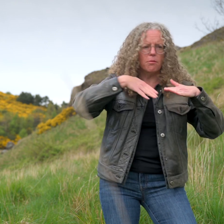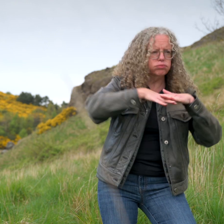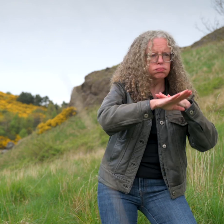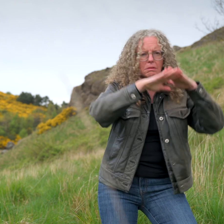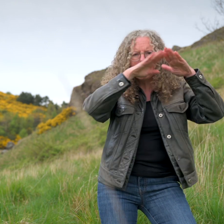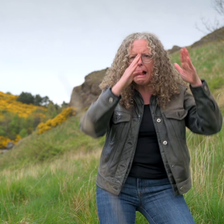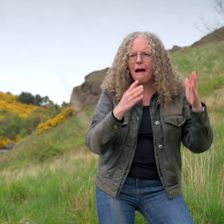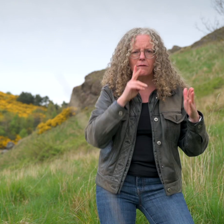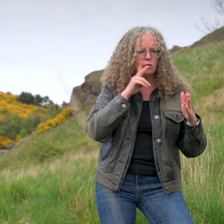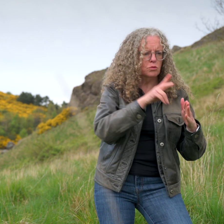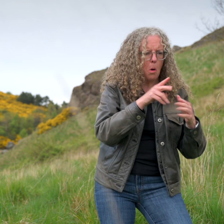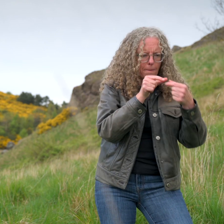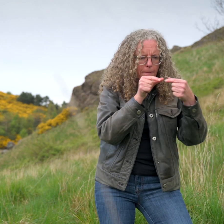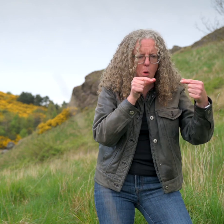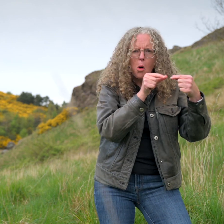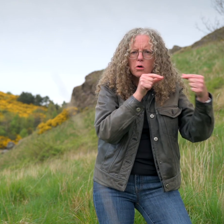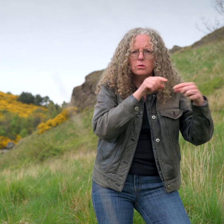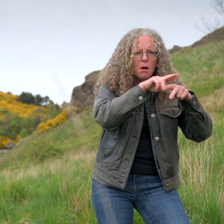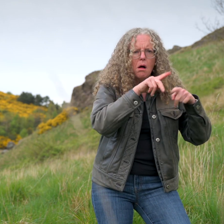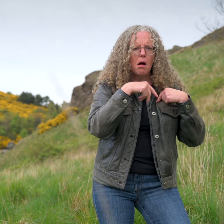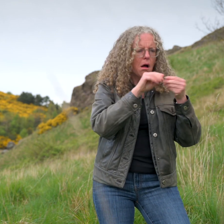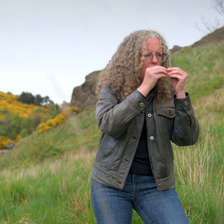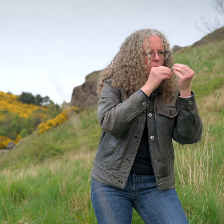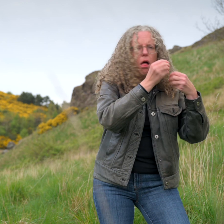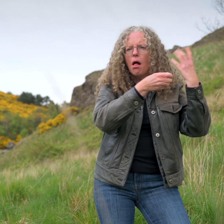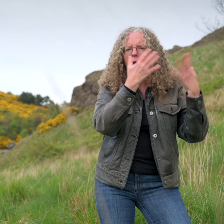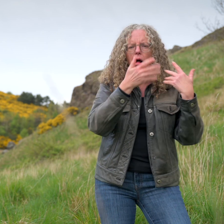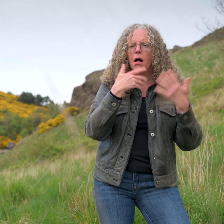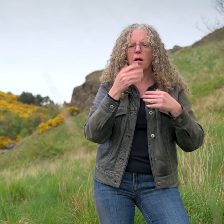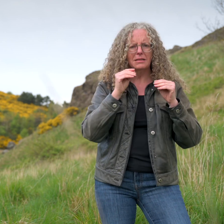the cave, the small objects, and how they had played with them.